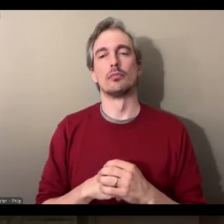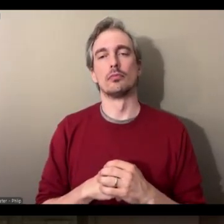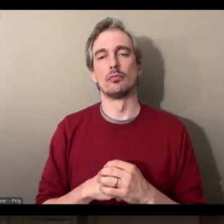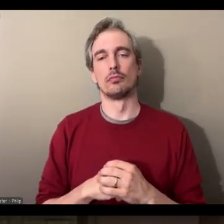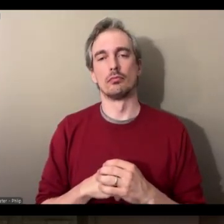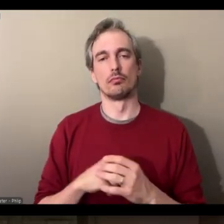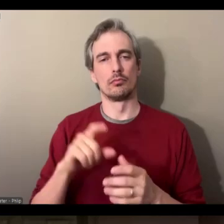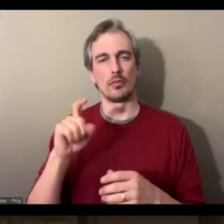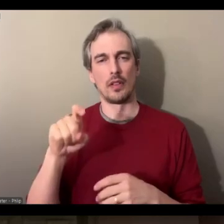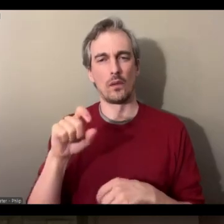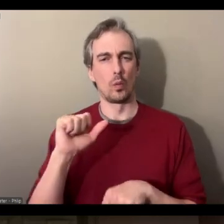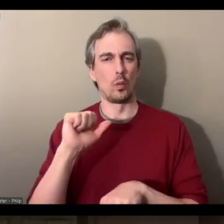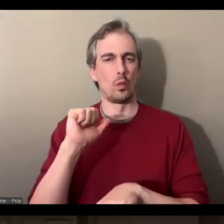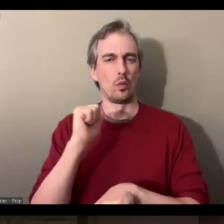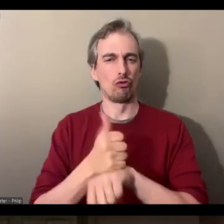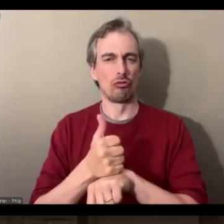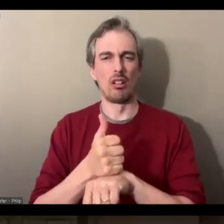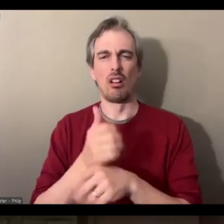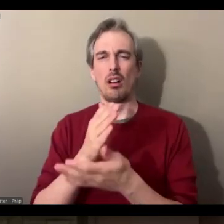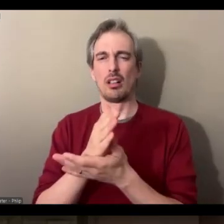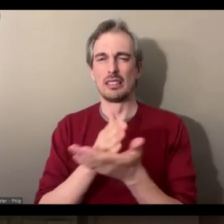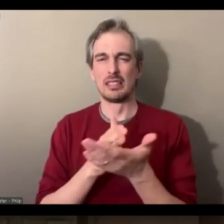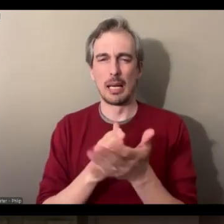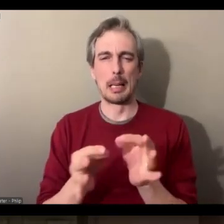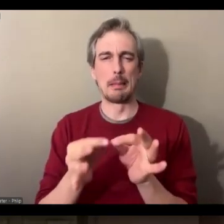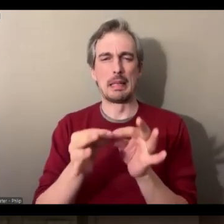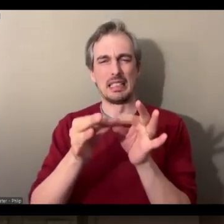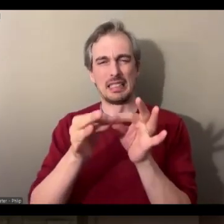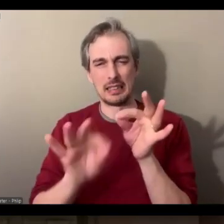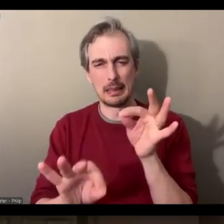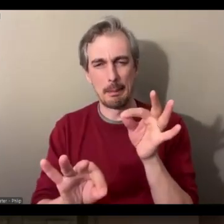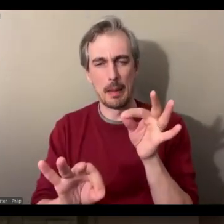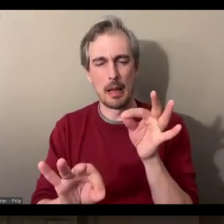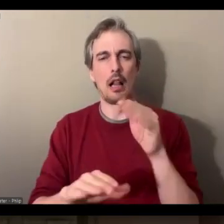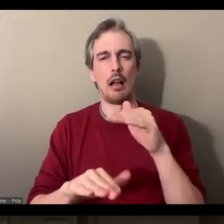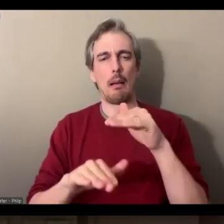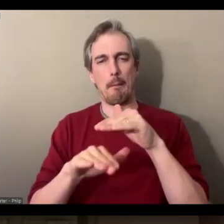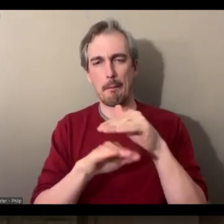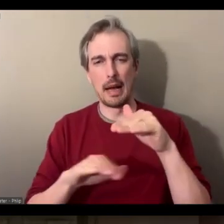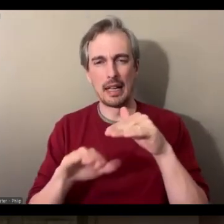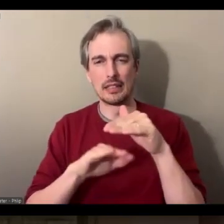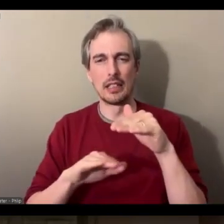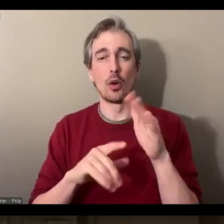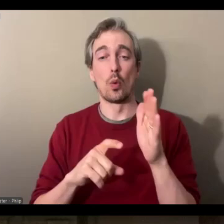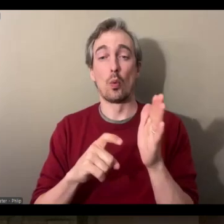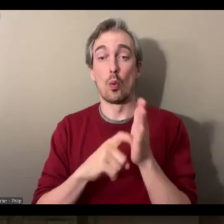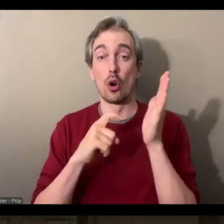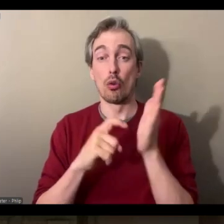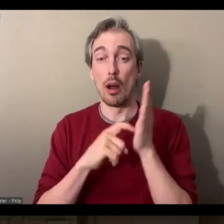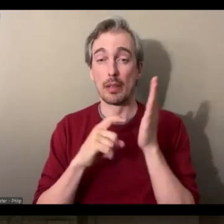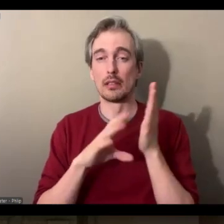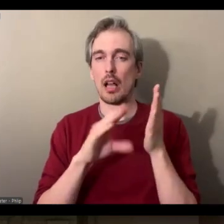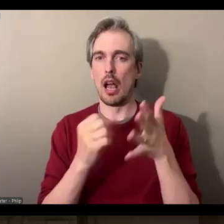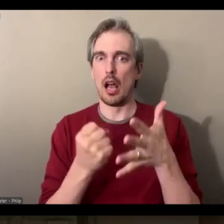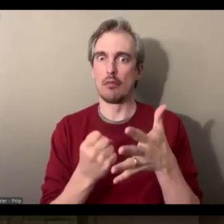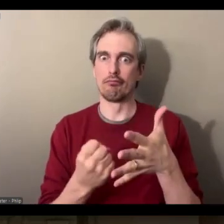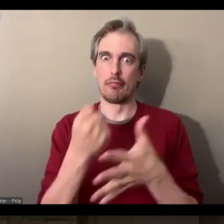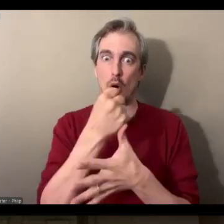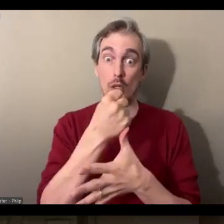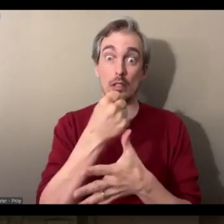and priorities and basically pushing them through with stakeholders and people who do not have the